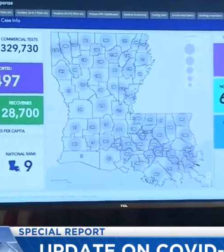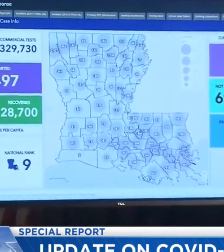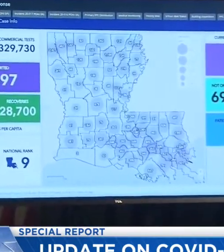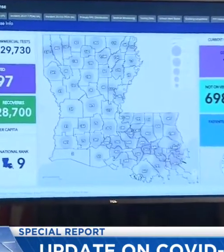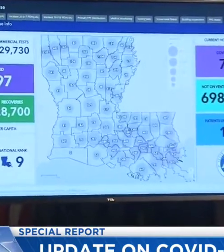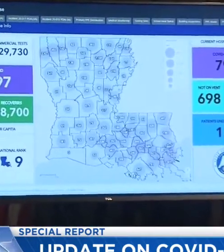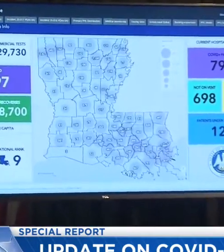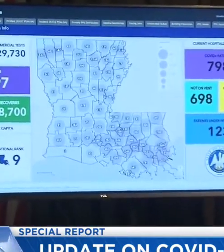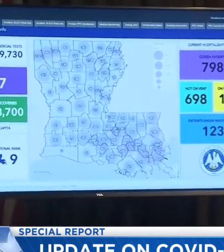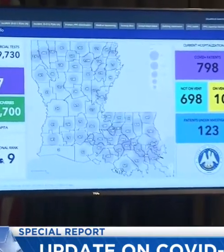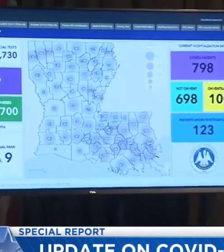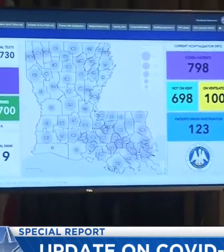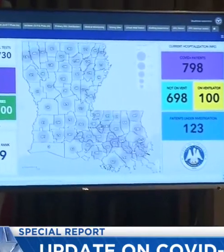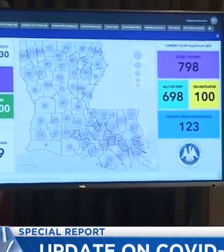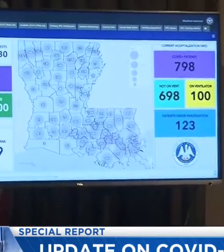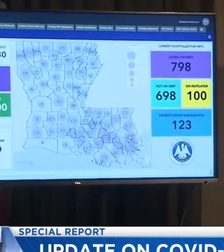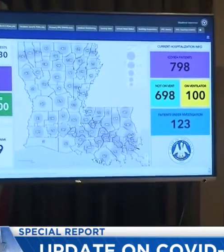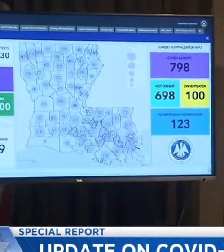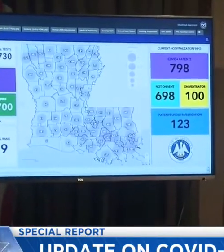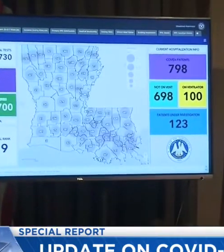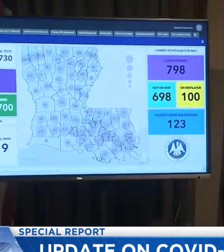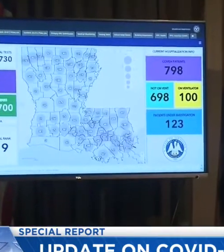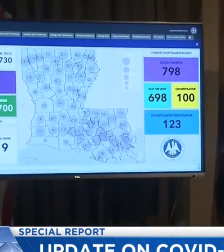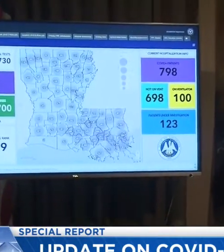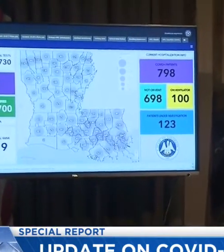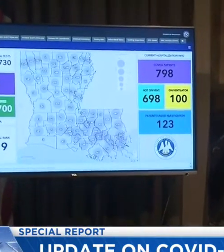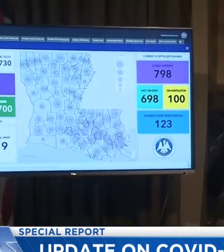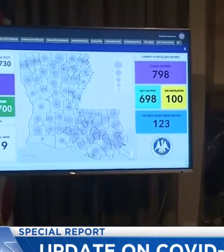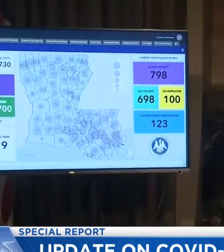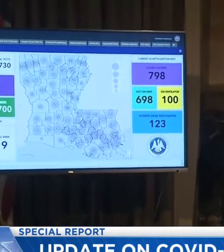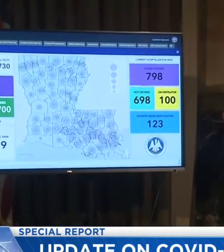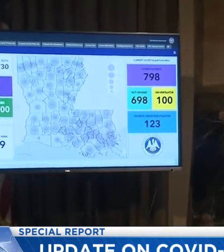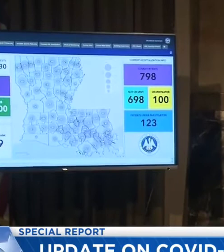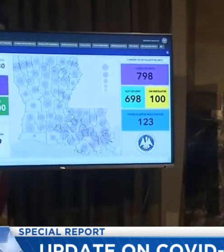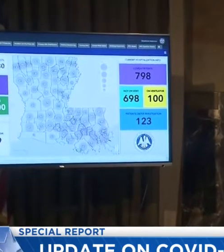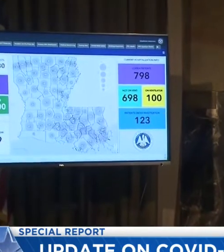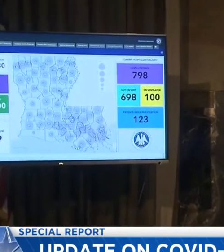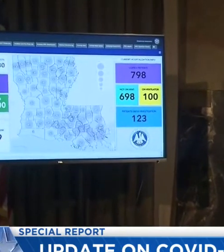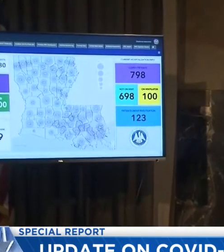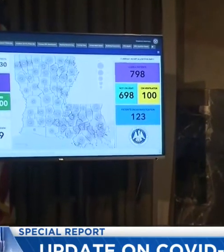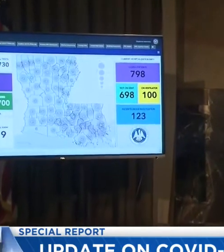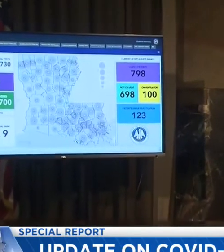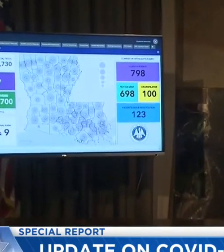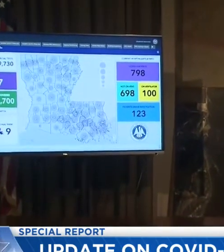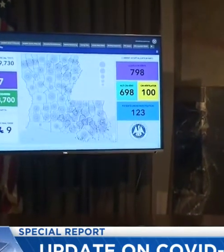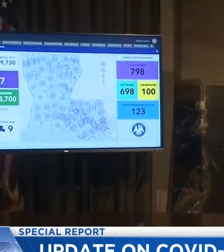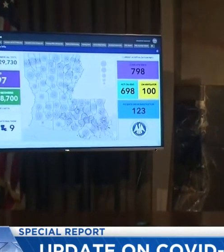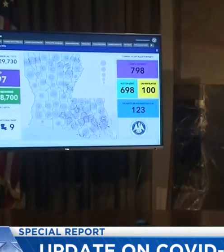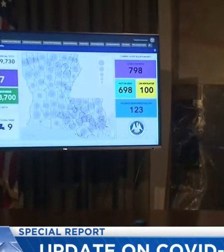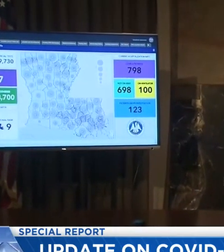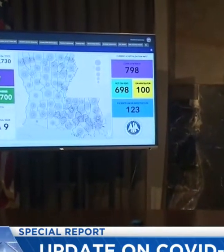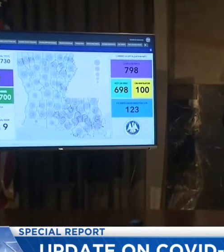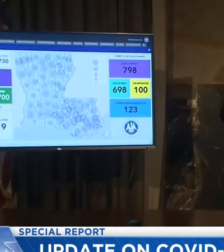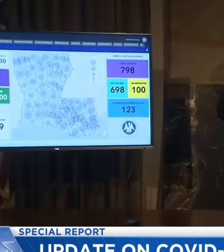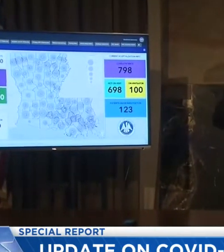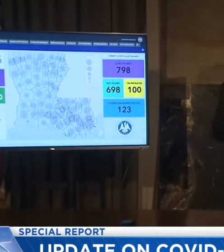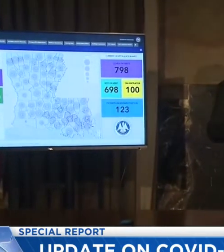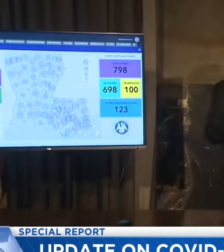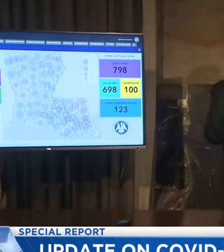THE STATE'S CHANGE PER CAPITA CASES. WE ARE NOW NUMBER NINE. SO IF WE MOVE DOWN ANOTHER SLOT, YOU MAY RECALL THAT A COUPLE OF